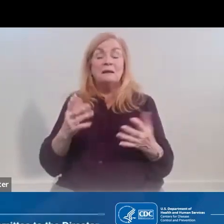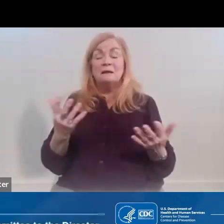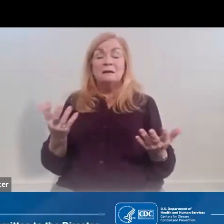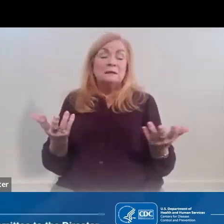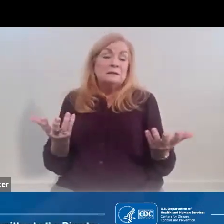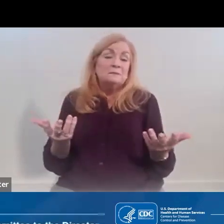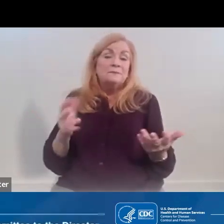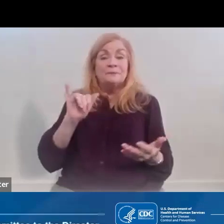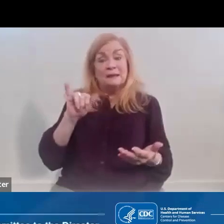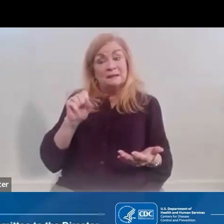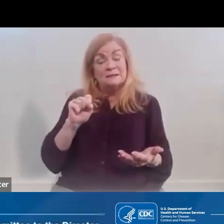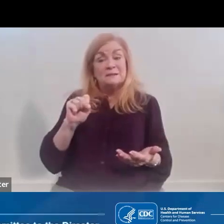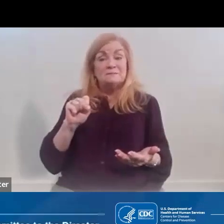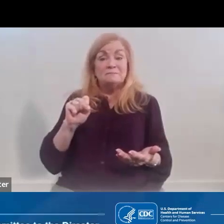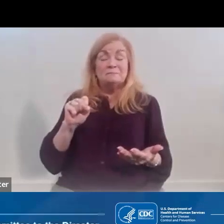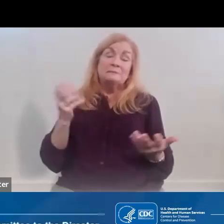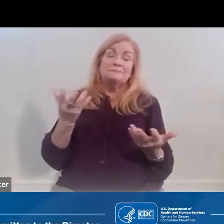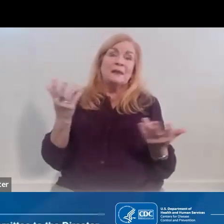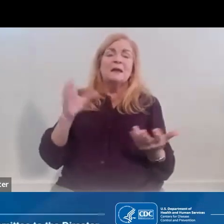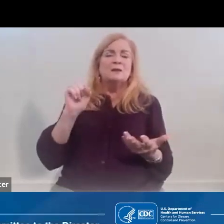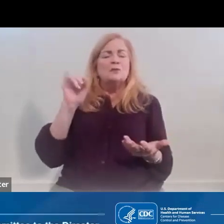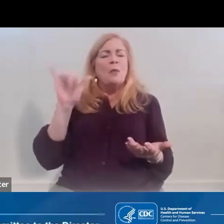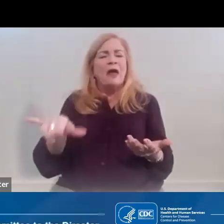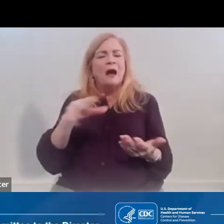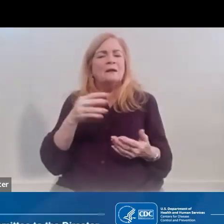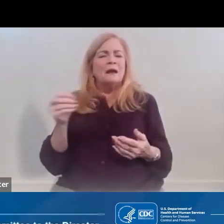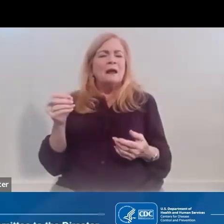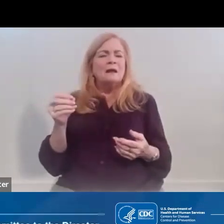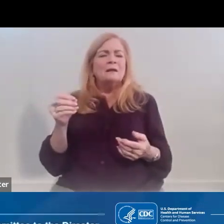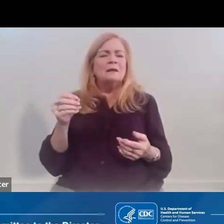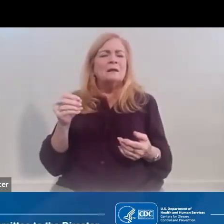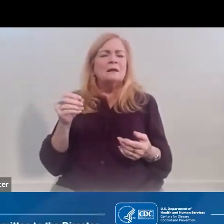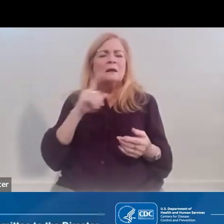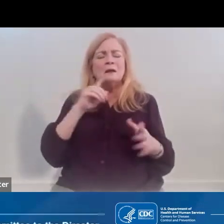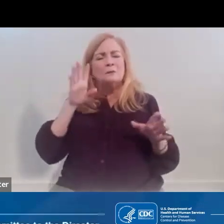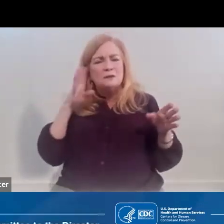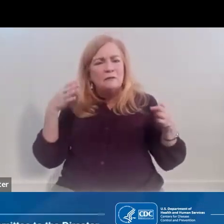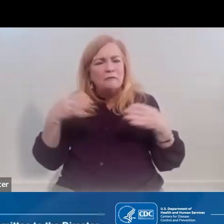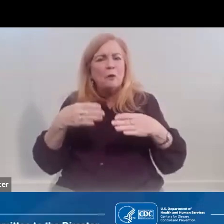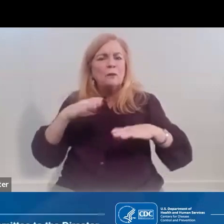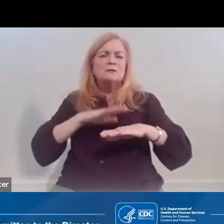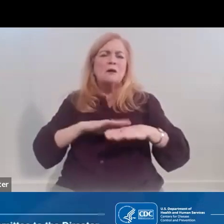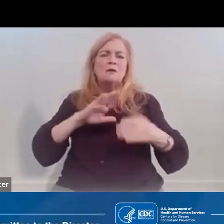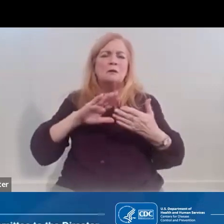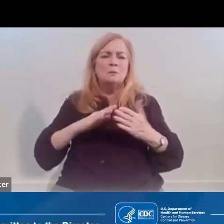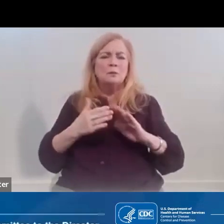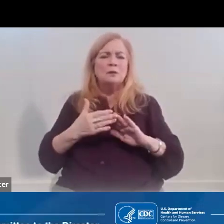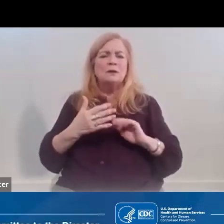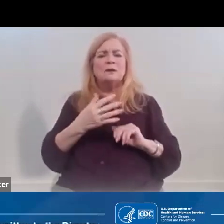And yeah. So that, and then just, you know, with a focus on communities and given the fact